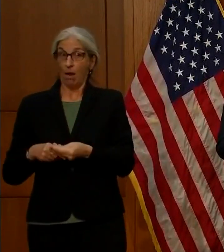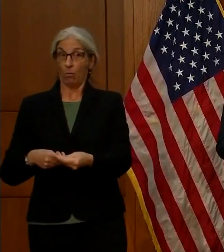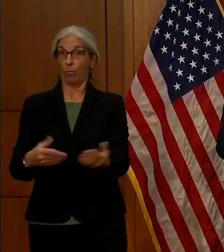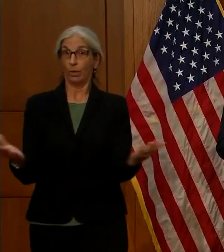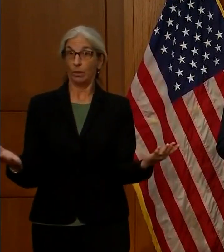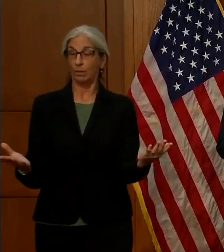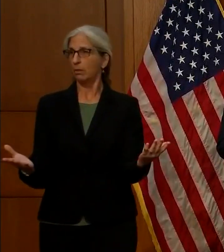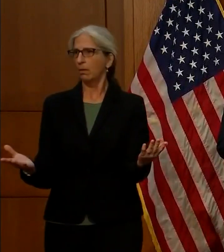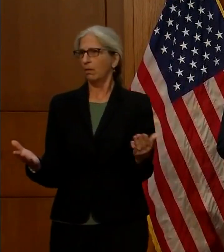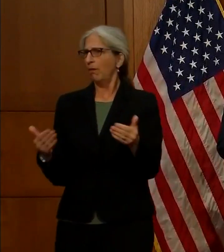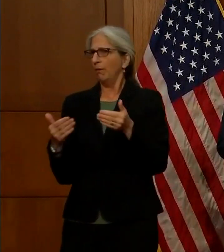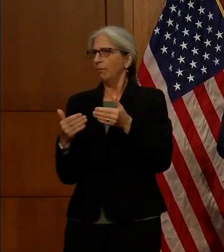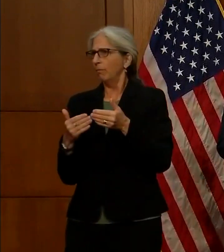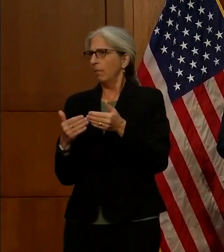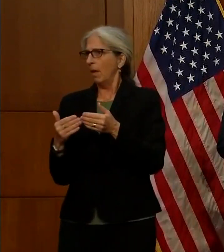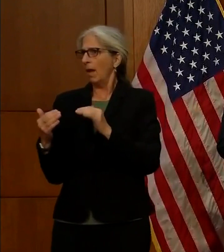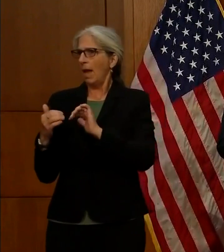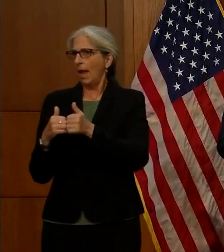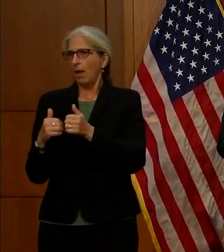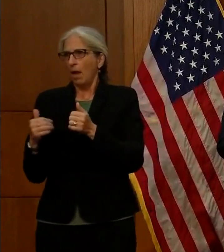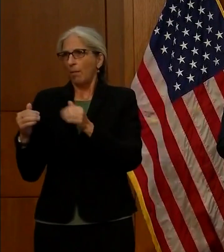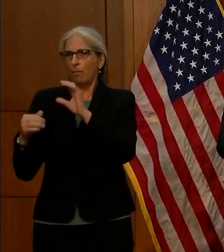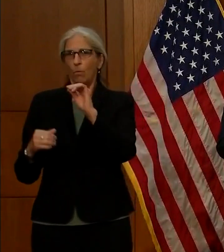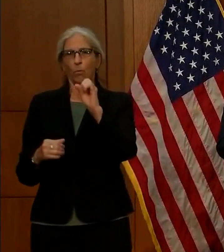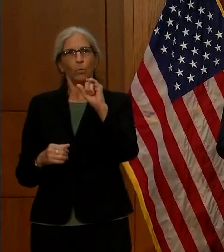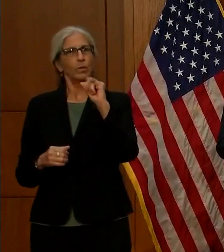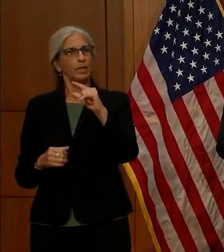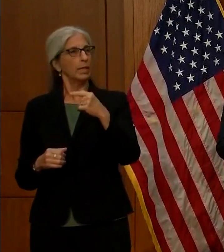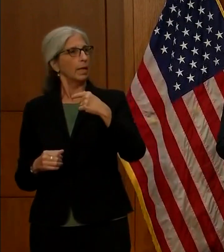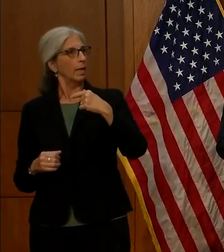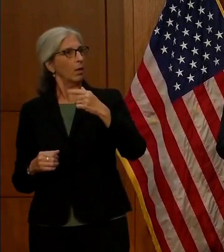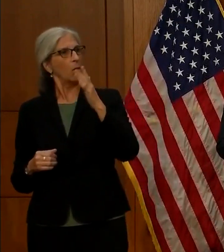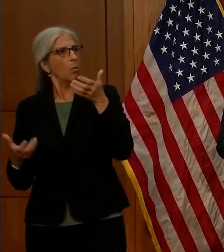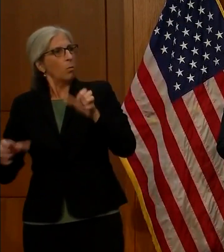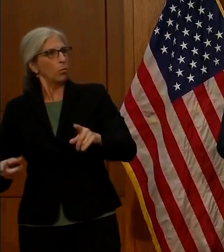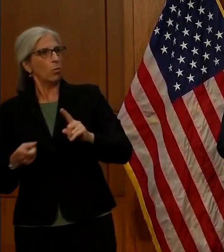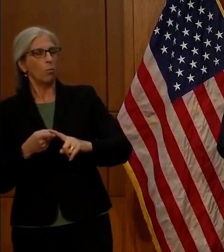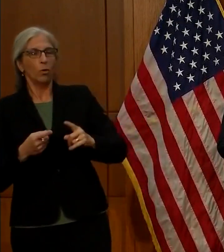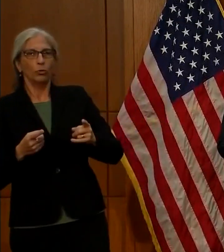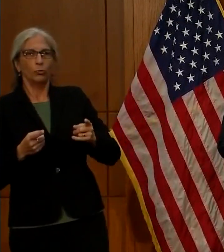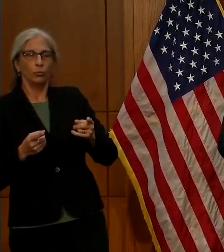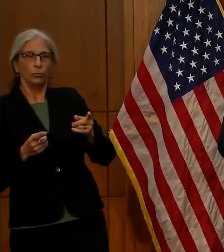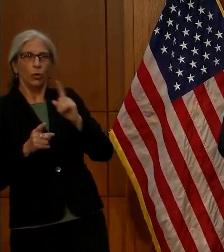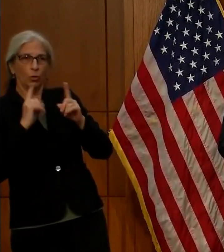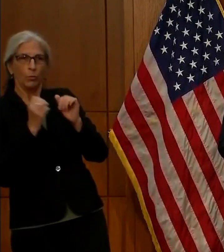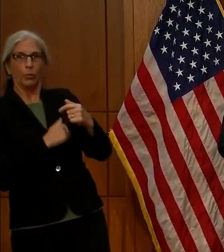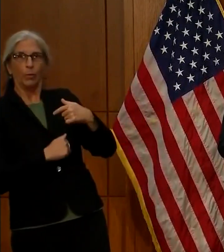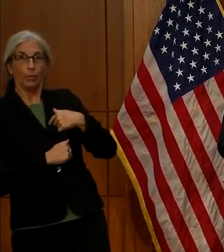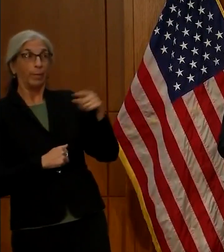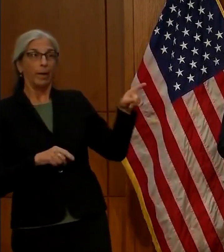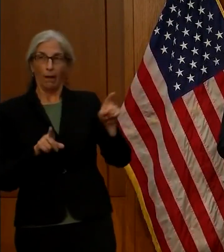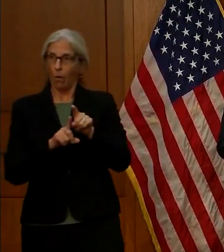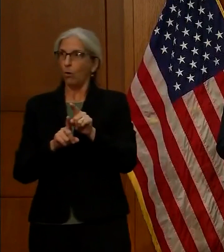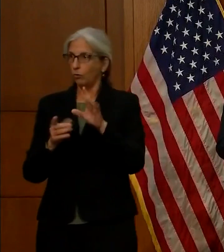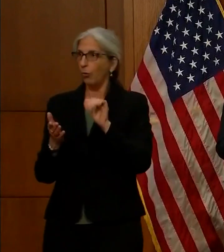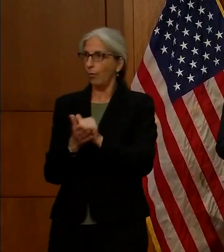RELEASE IT TO ME AND I RELEASE IT THAT WILL CHILL ANY FURTHER COMMUNICATION BETWEEN- SICKEN